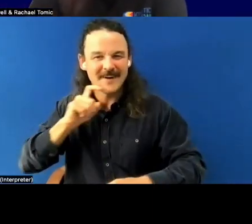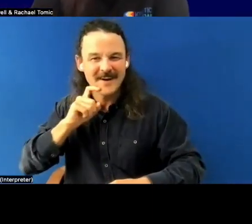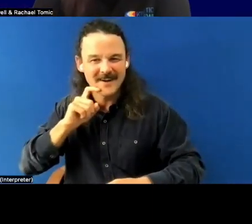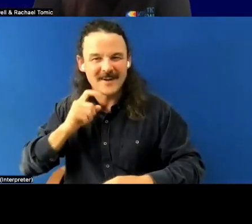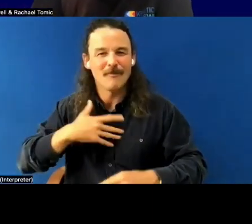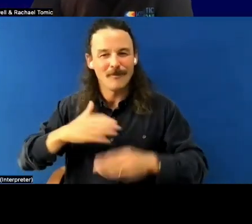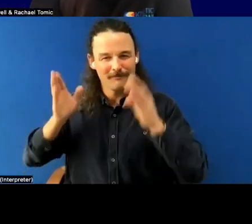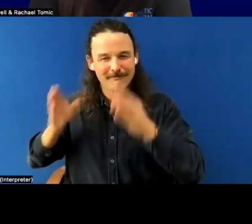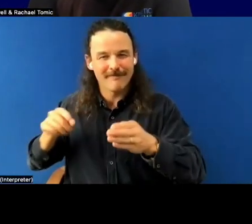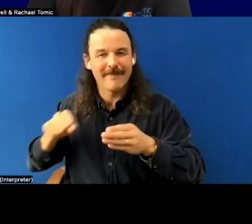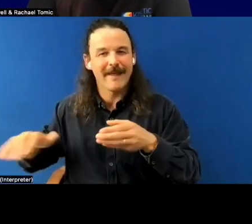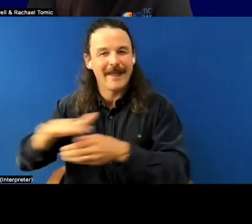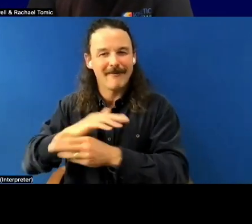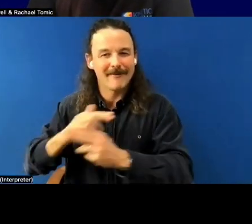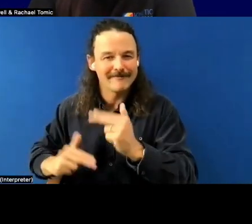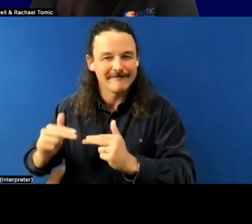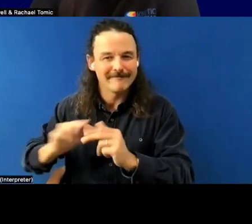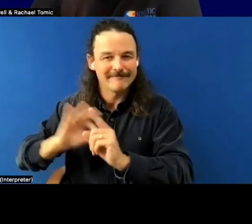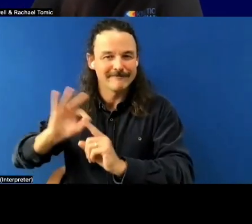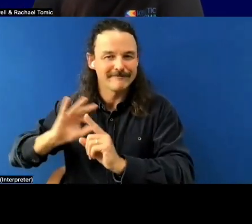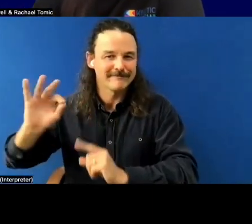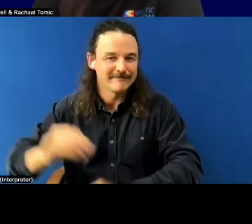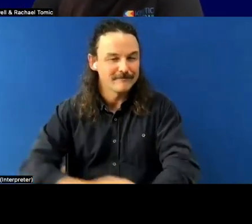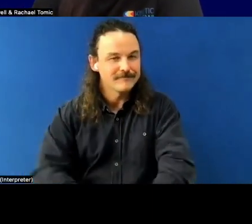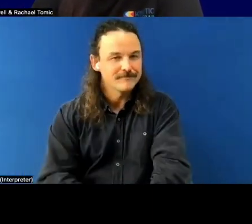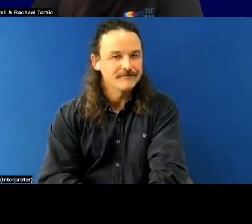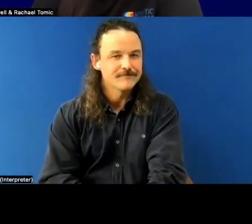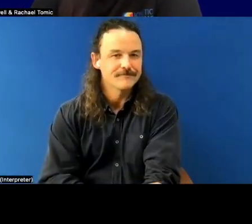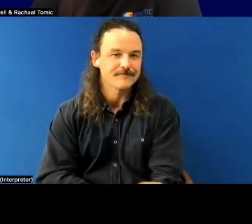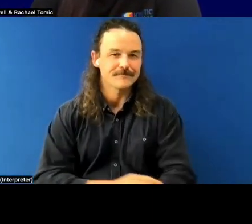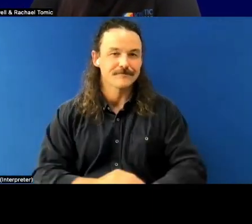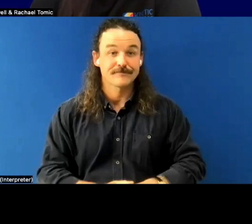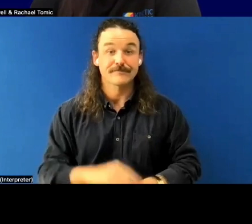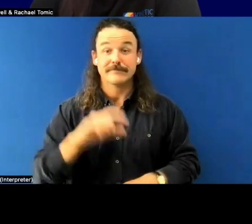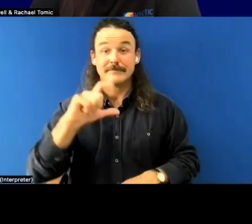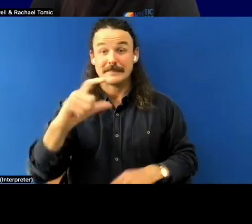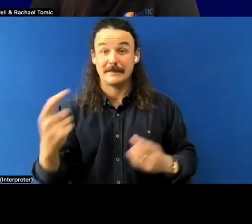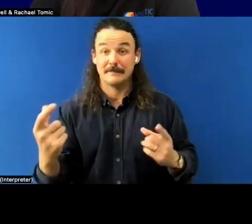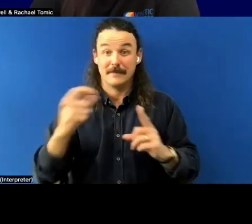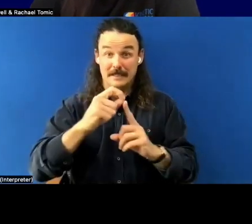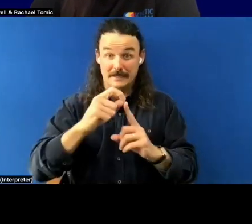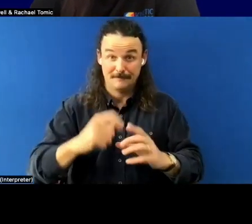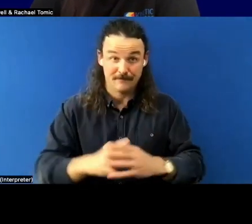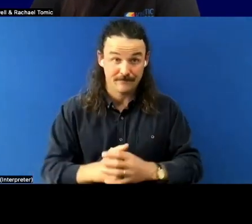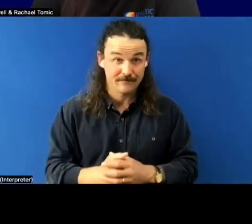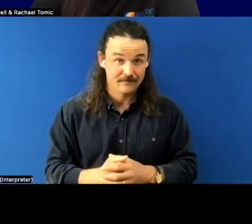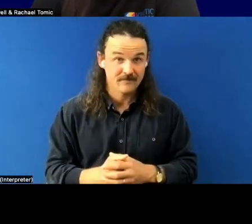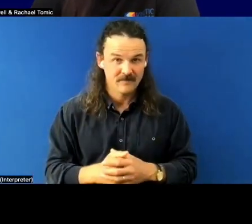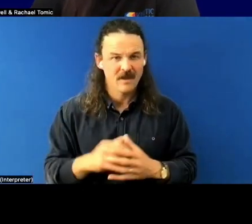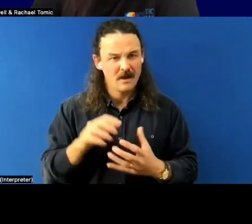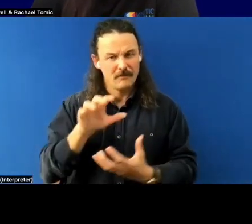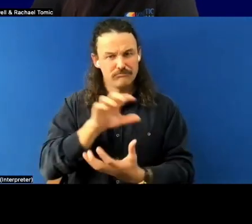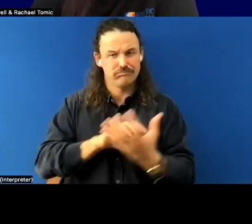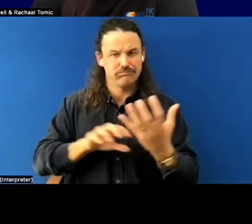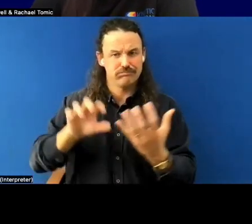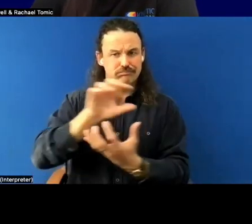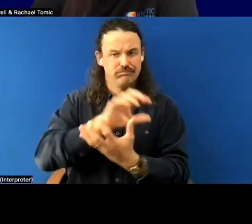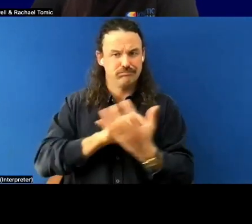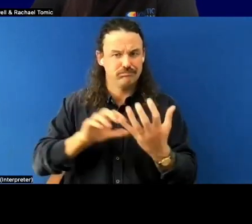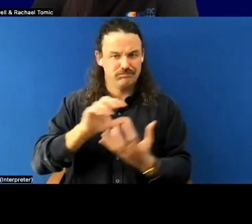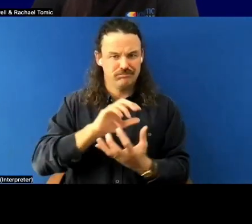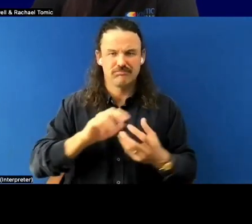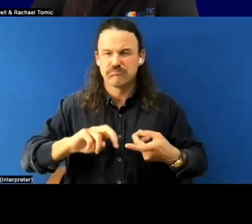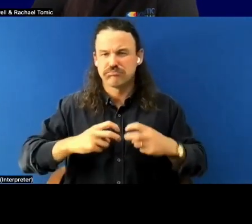Cerebral palsy is a complex heterogeneous condition, which means that every person who has a